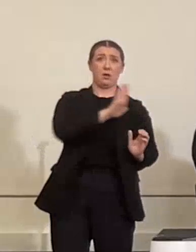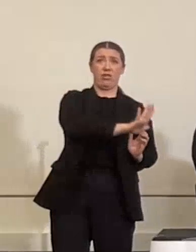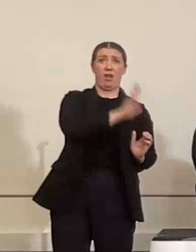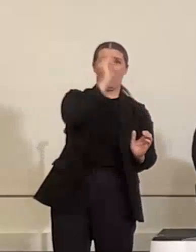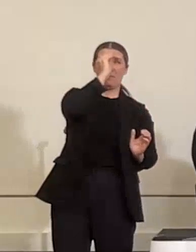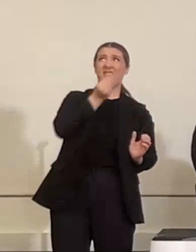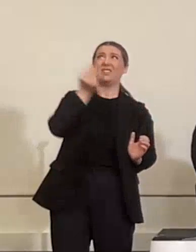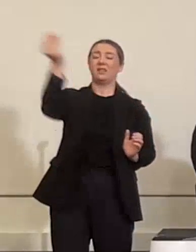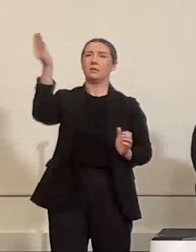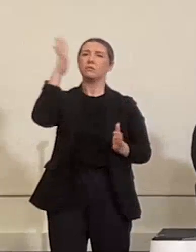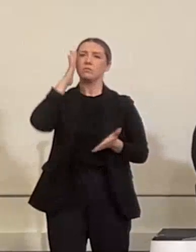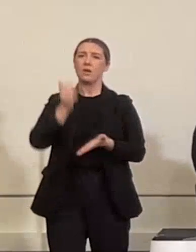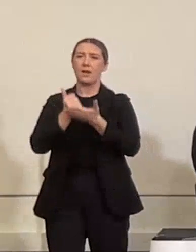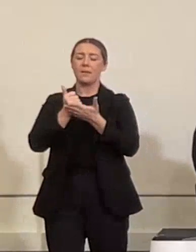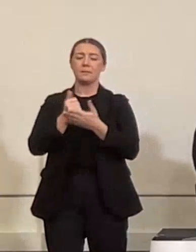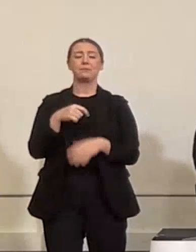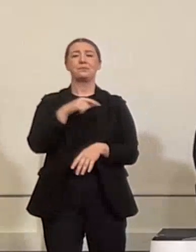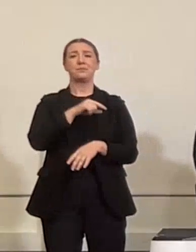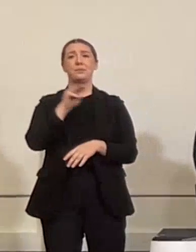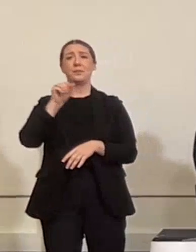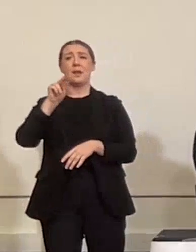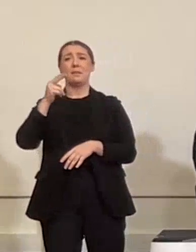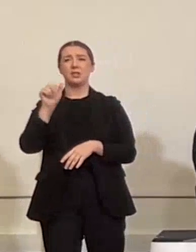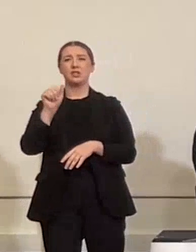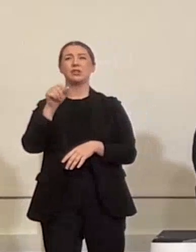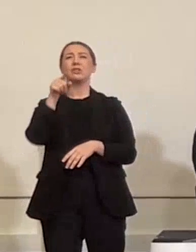I think, I think one thing you mentioned about OK Rs is